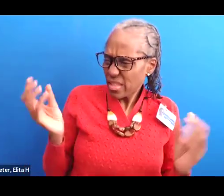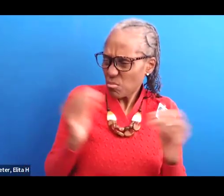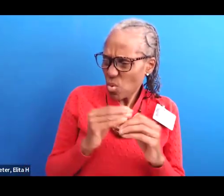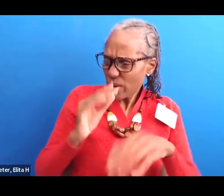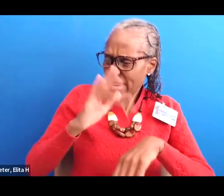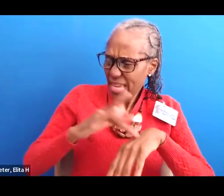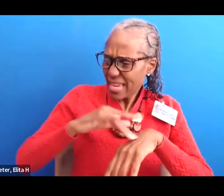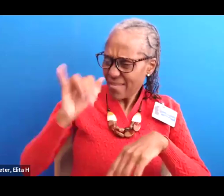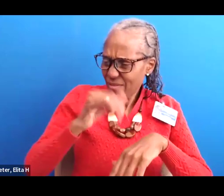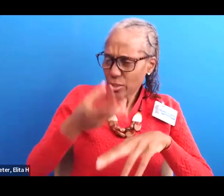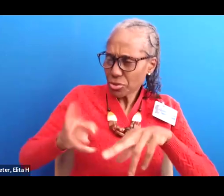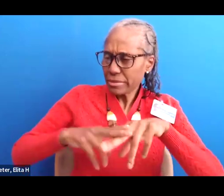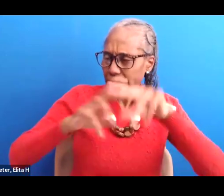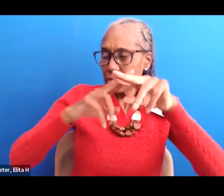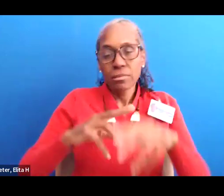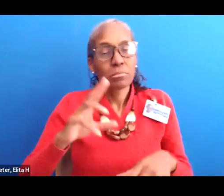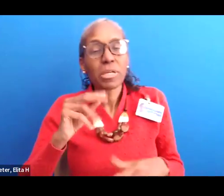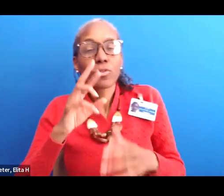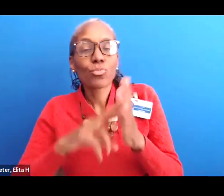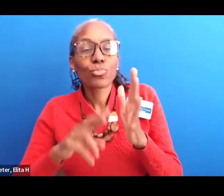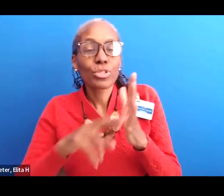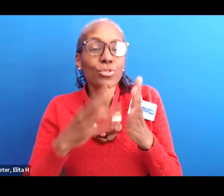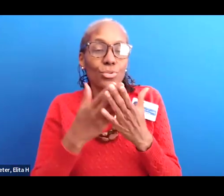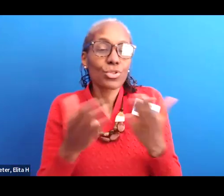but what the recent research shows is it's about the same as intermittent catheterization.